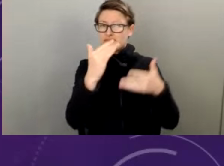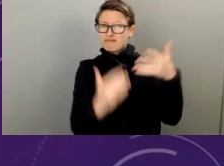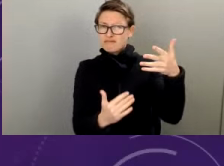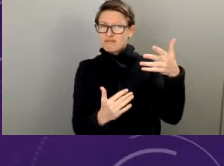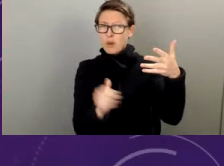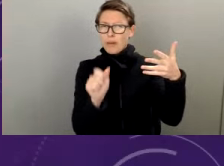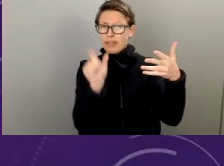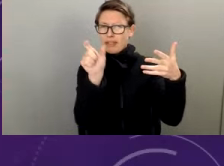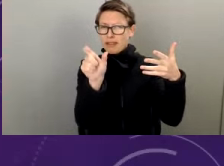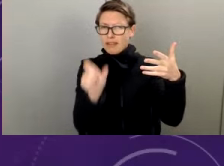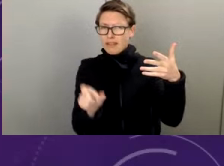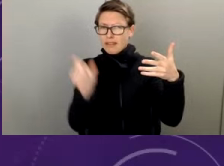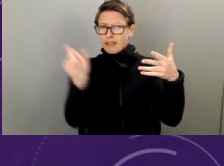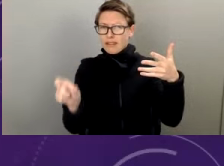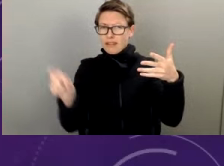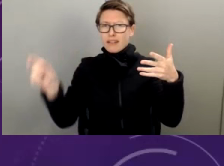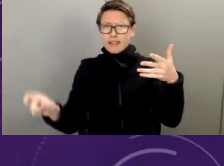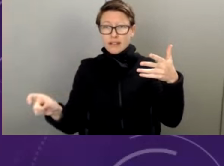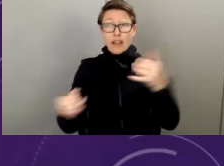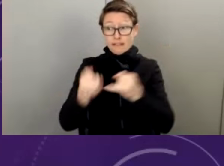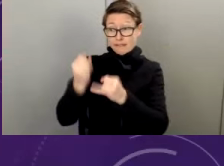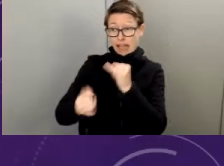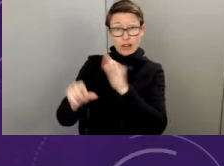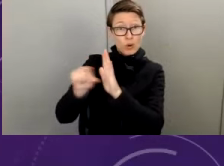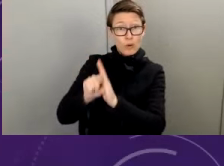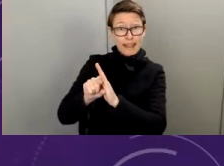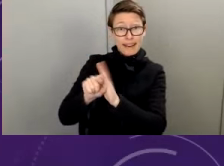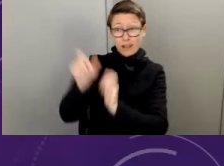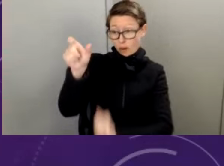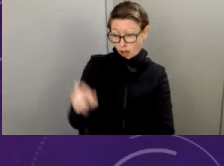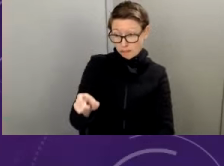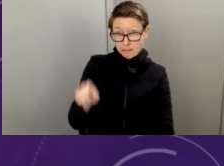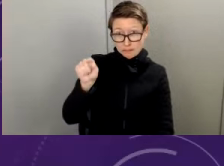So the final grade column, you will just click on the final grade column